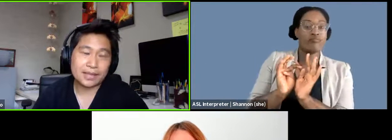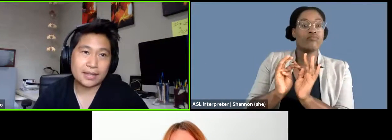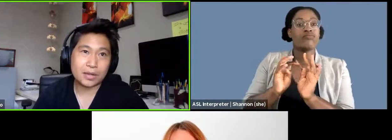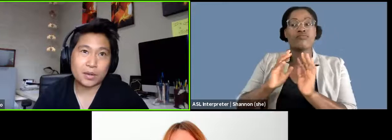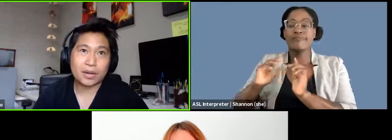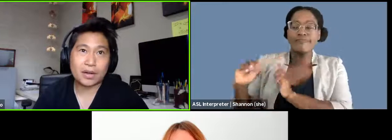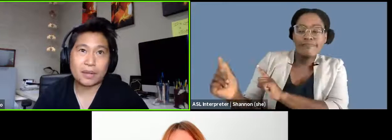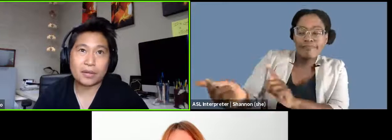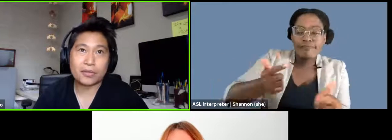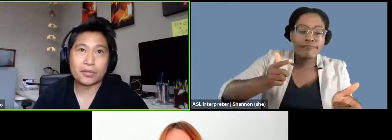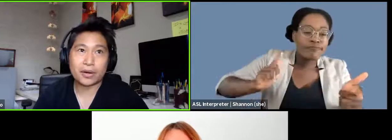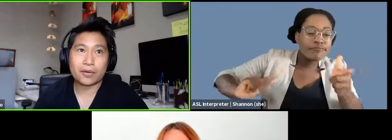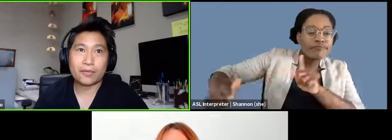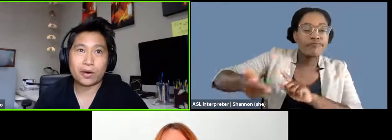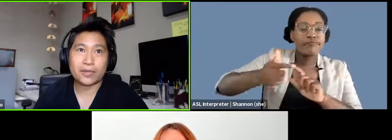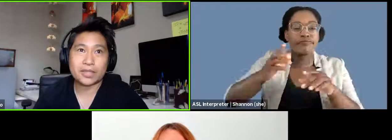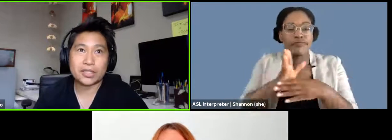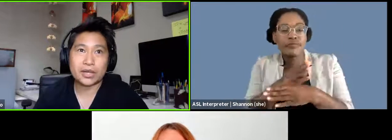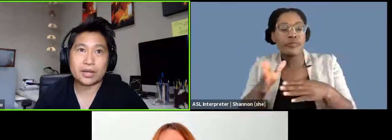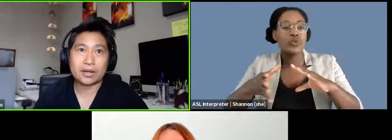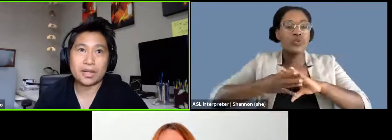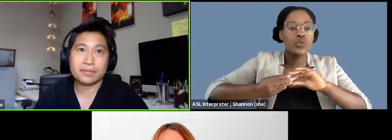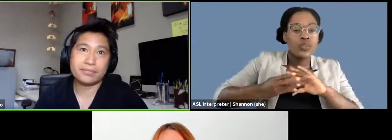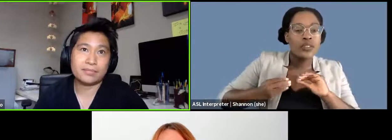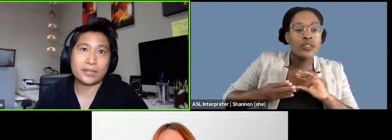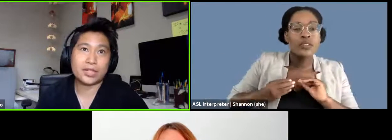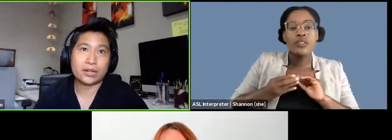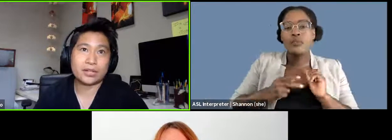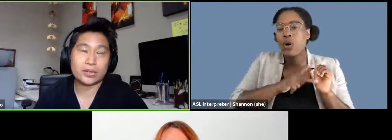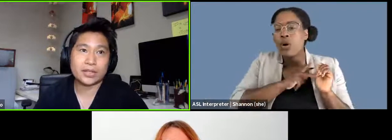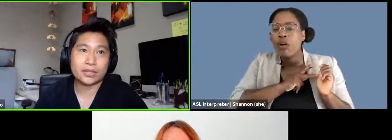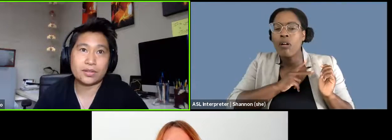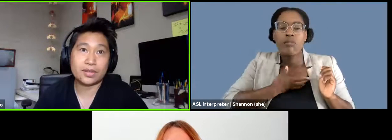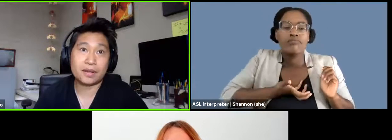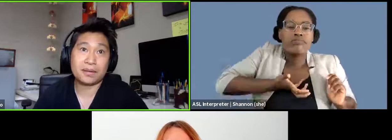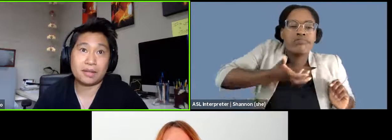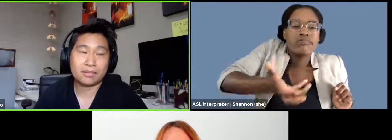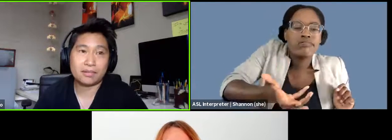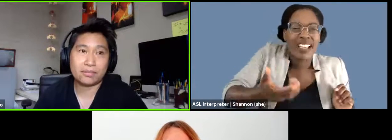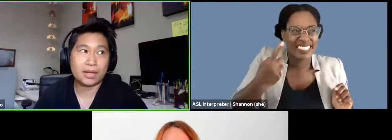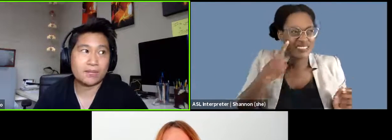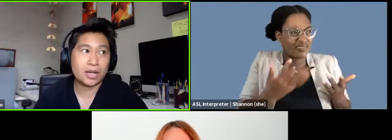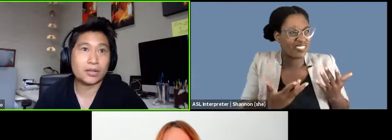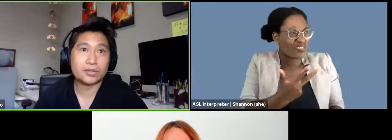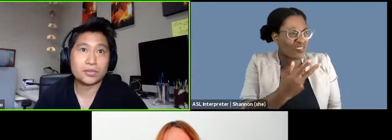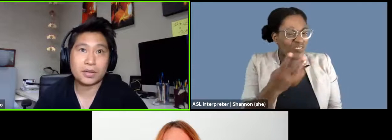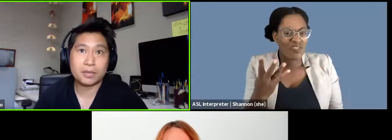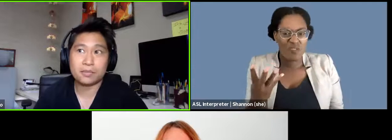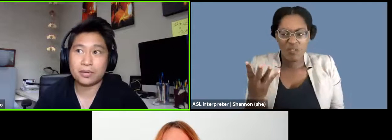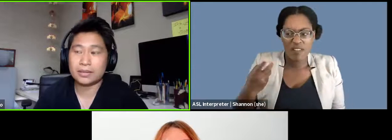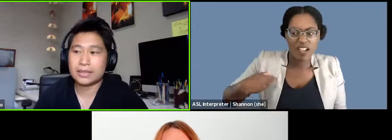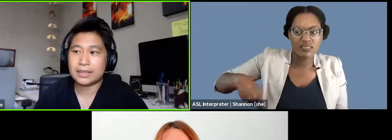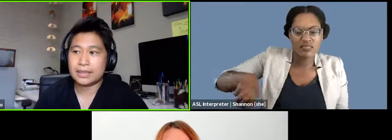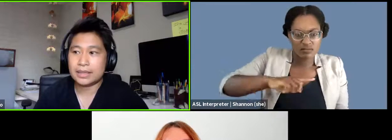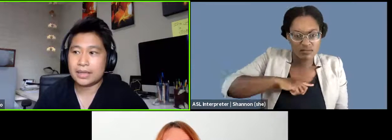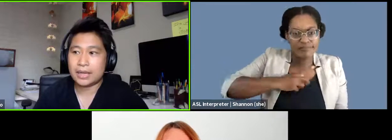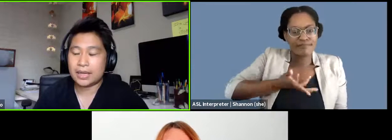I think there were about 3-4 of us that shared our stories to the company of 120 people.